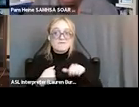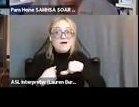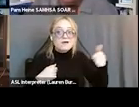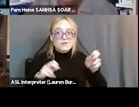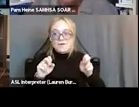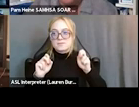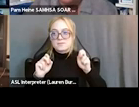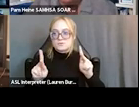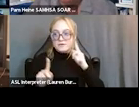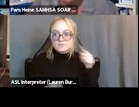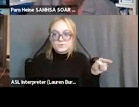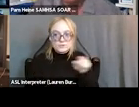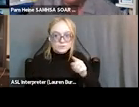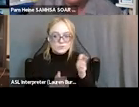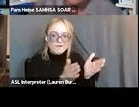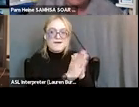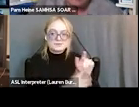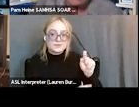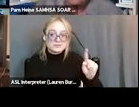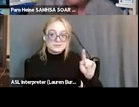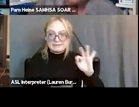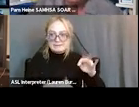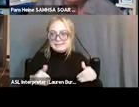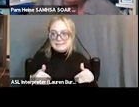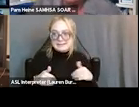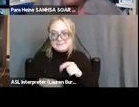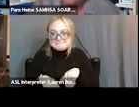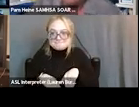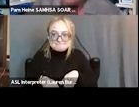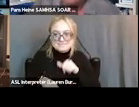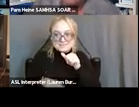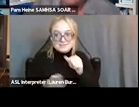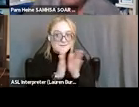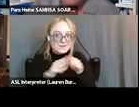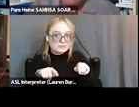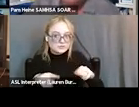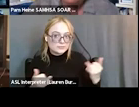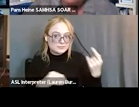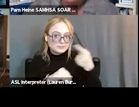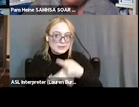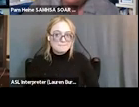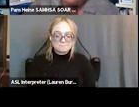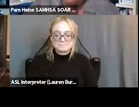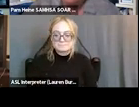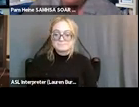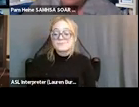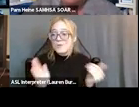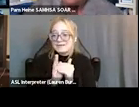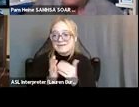for you to pose a question if you didn't have a chance to do that. So do that then. So again, I just again wanna thank the panelists